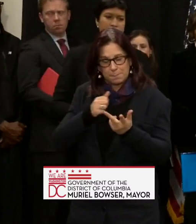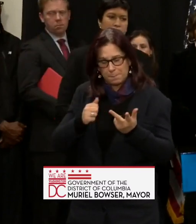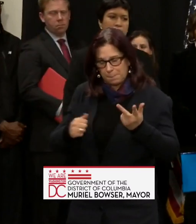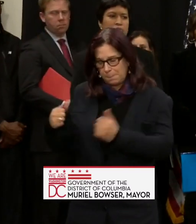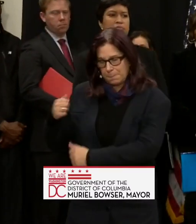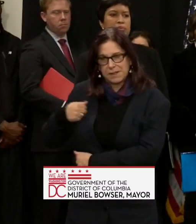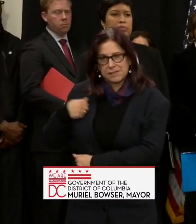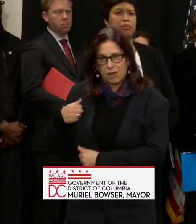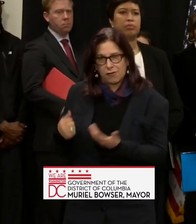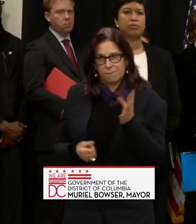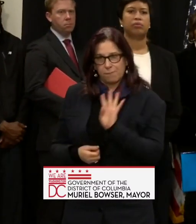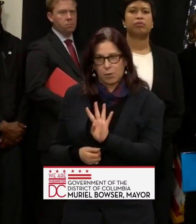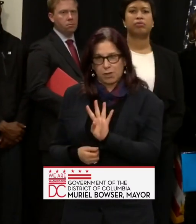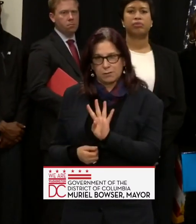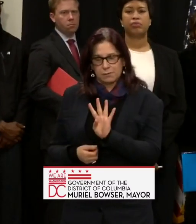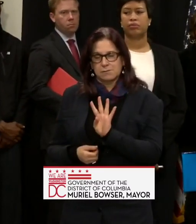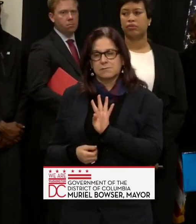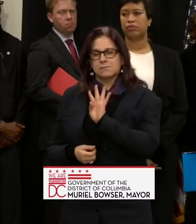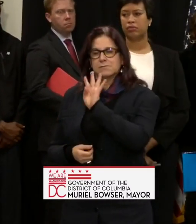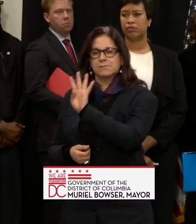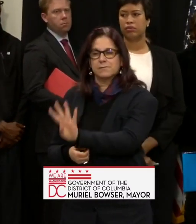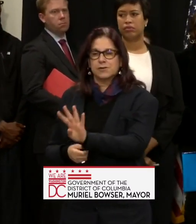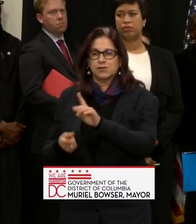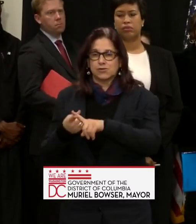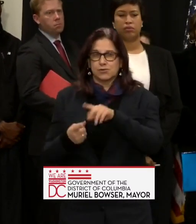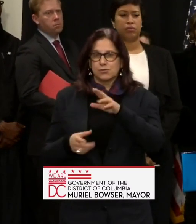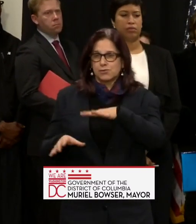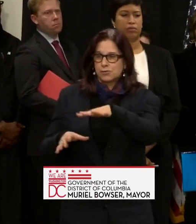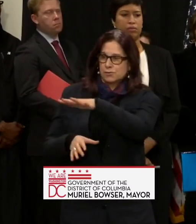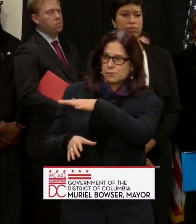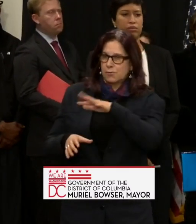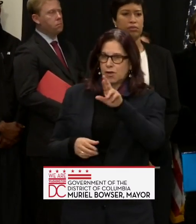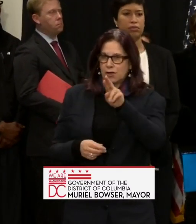MEET WITH THE LAW ENFORCEMENT AND PUBLIC SAFETY OFFICIALS IN